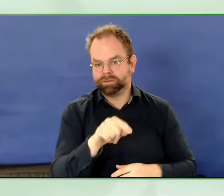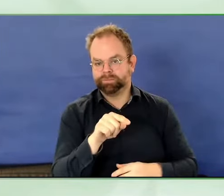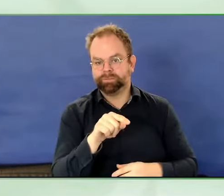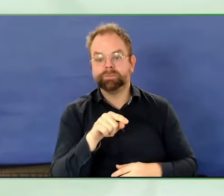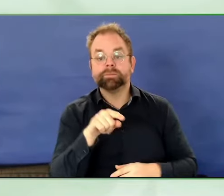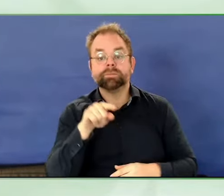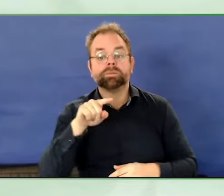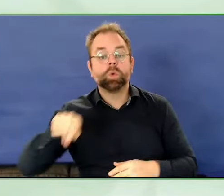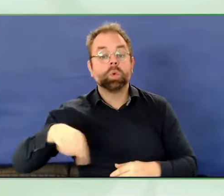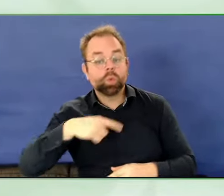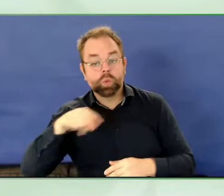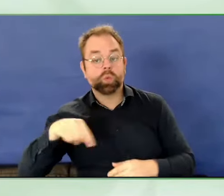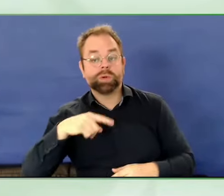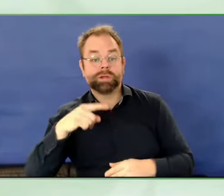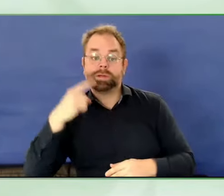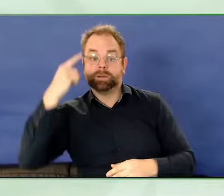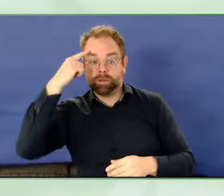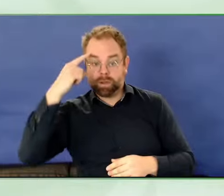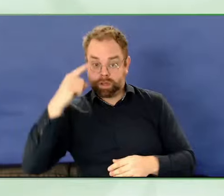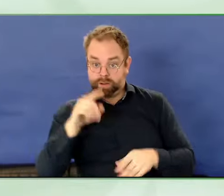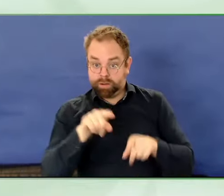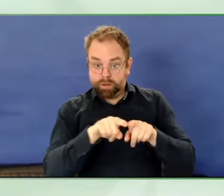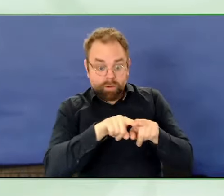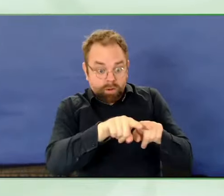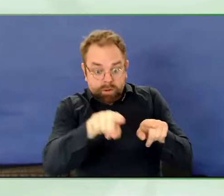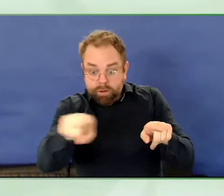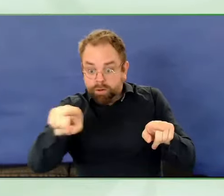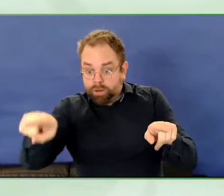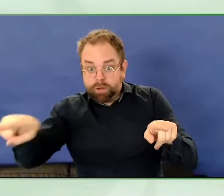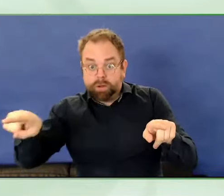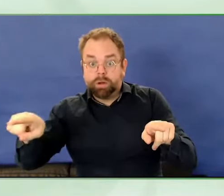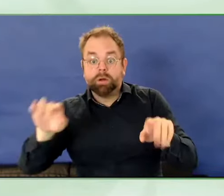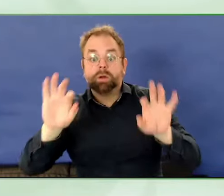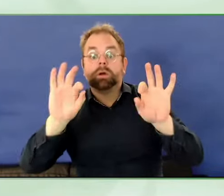helping develop the regulations that will eventually come into force.